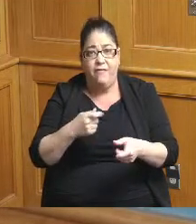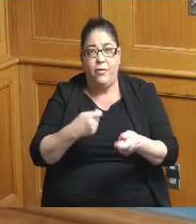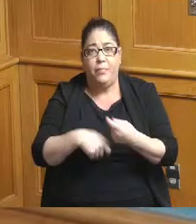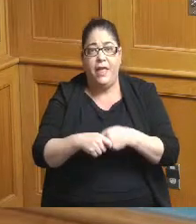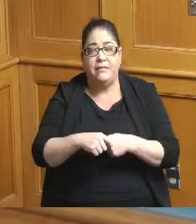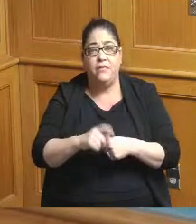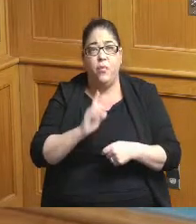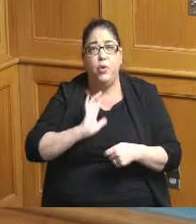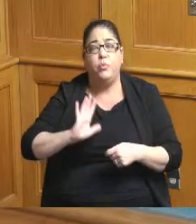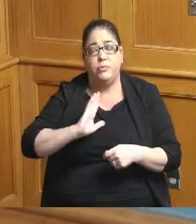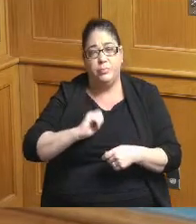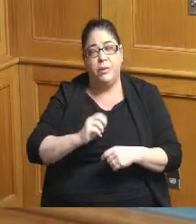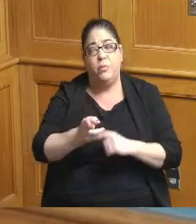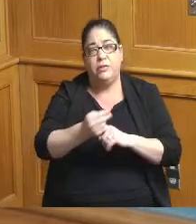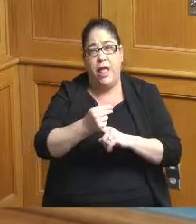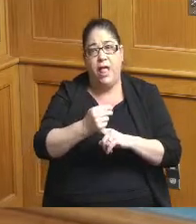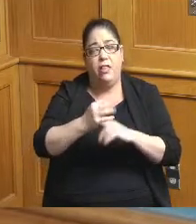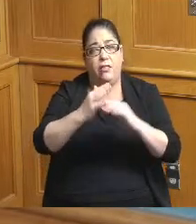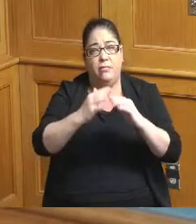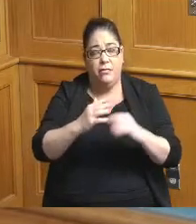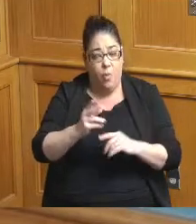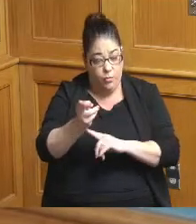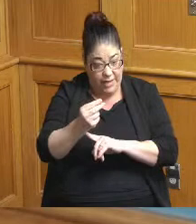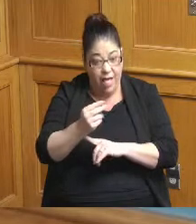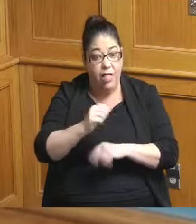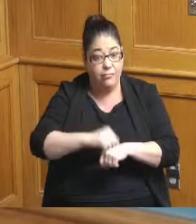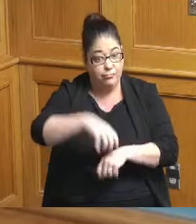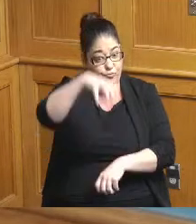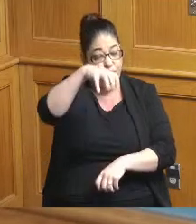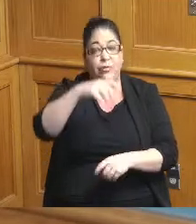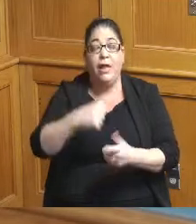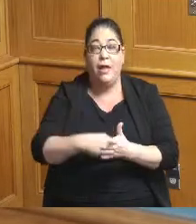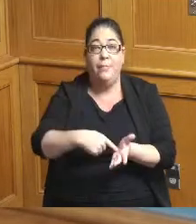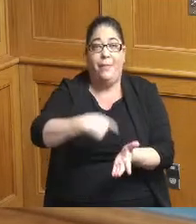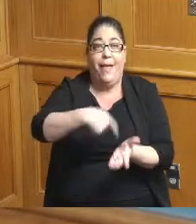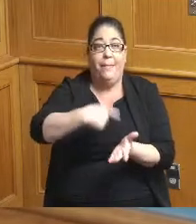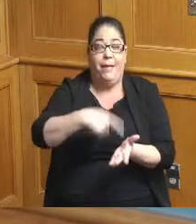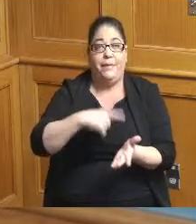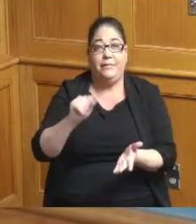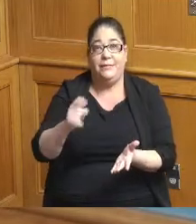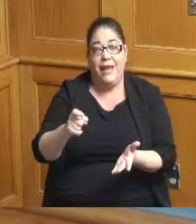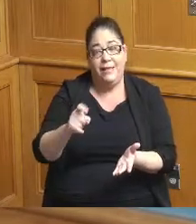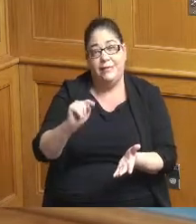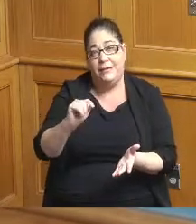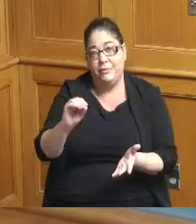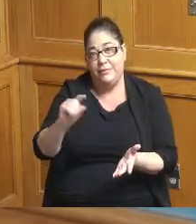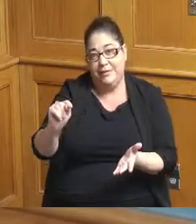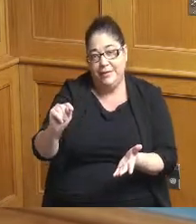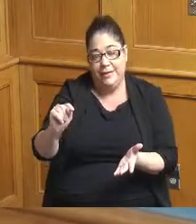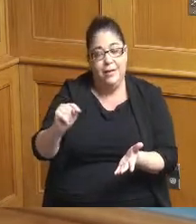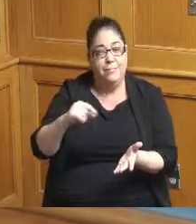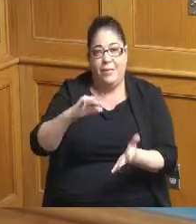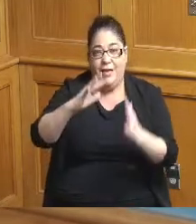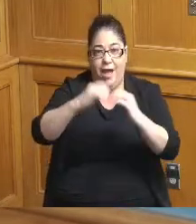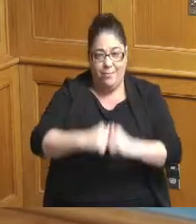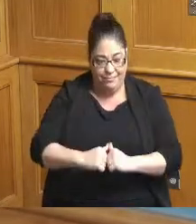getting property taxes off of it all we would get is a park and If I'm not mistaken Parks don't pay